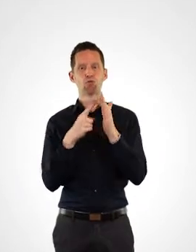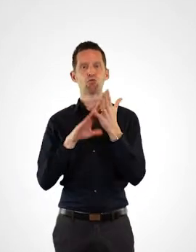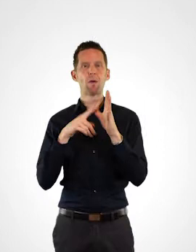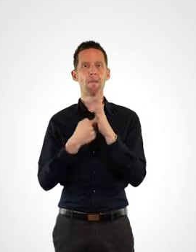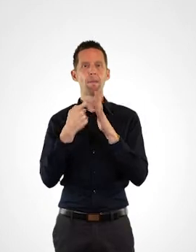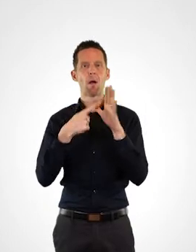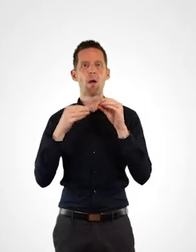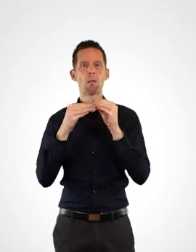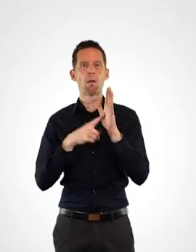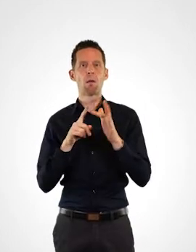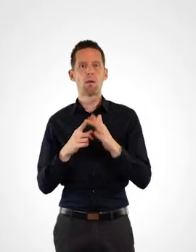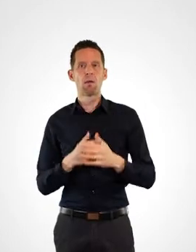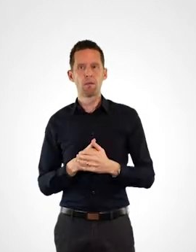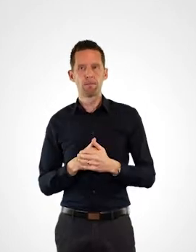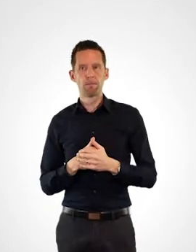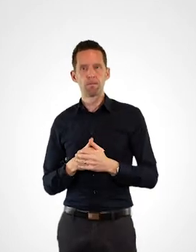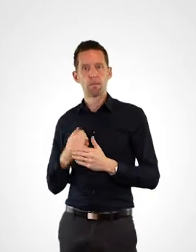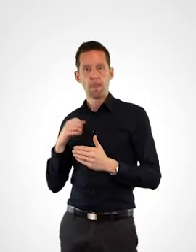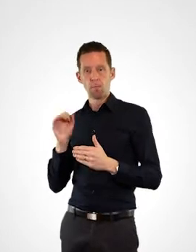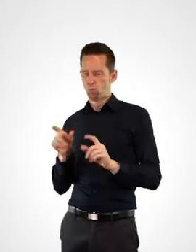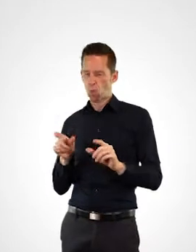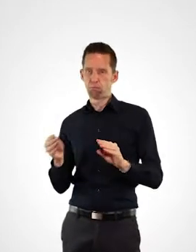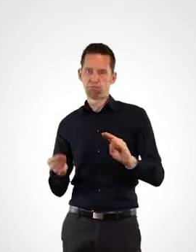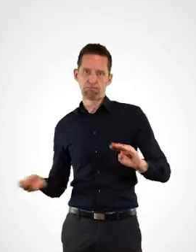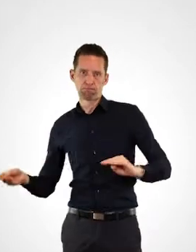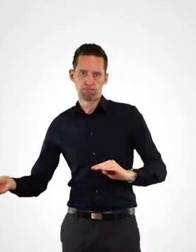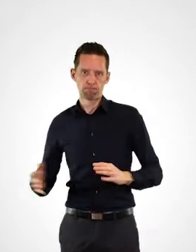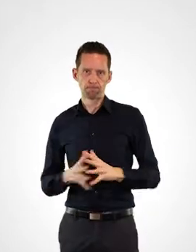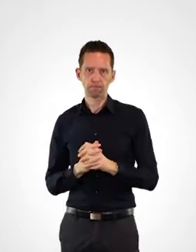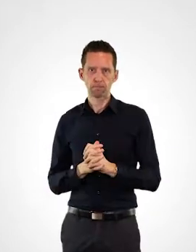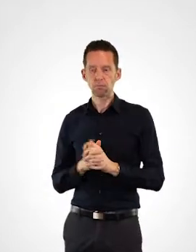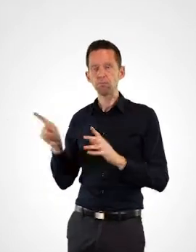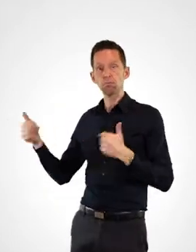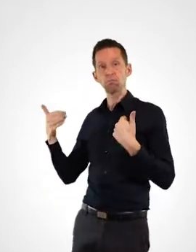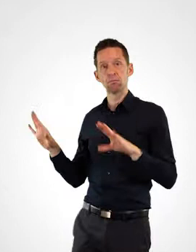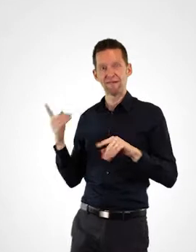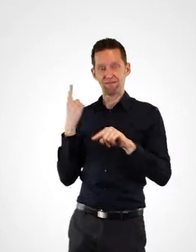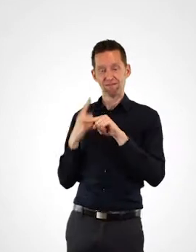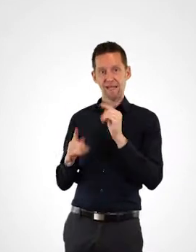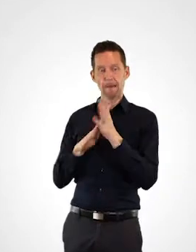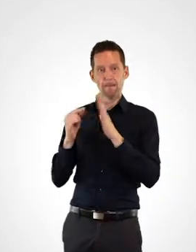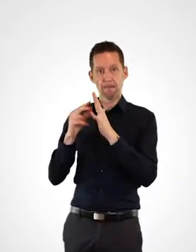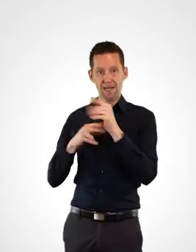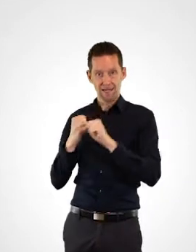All right, let's put this word over here. So after the fast-mapping activity,